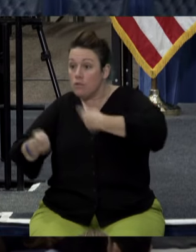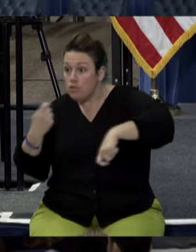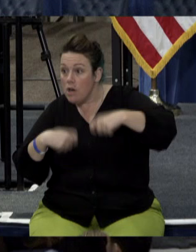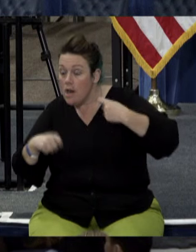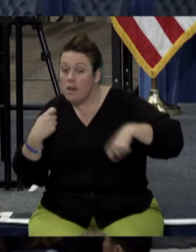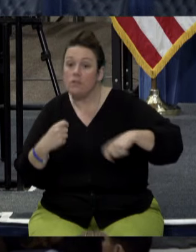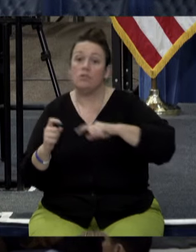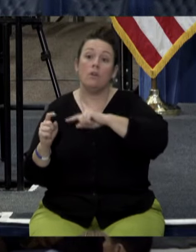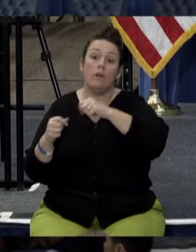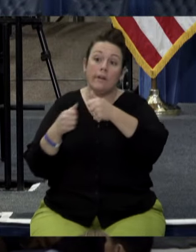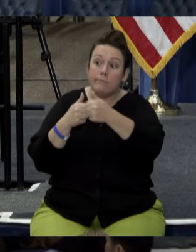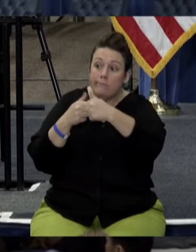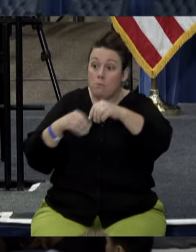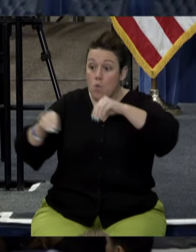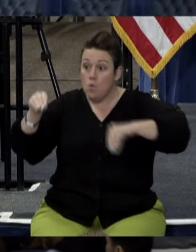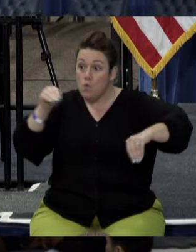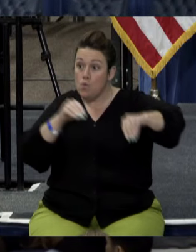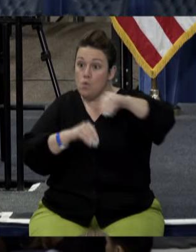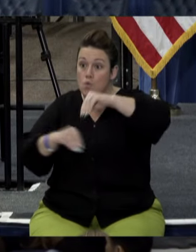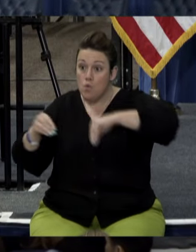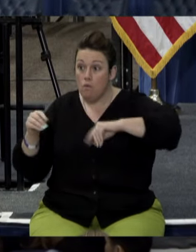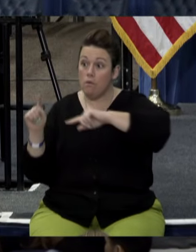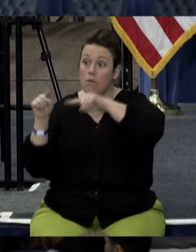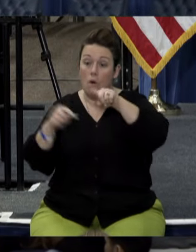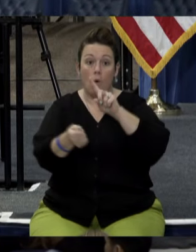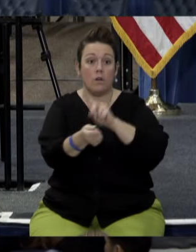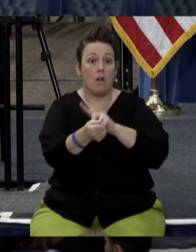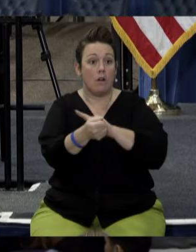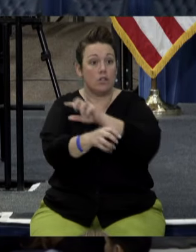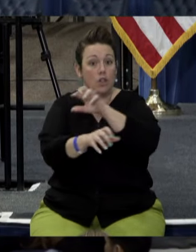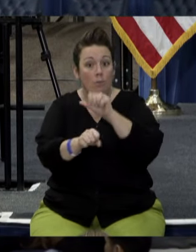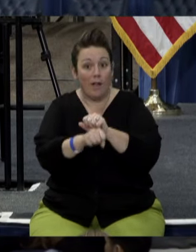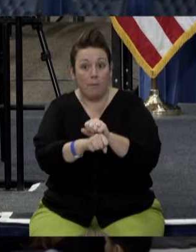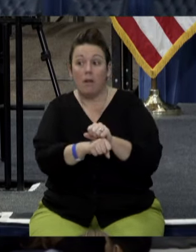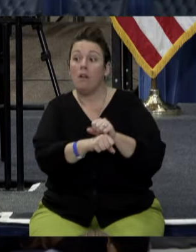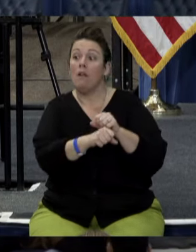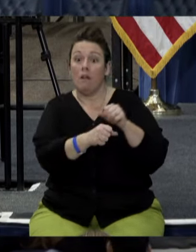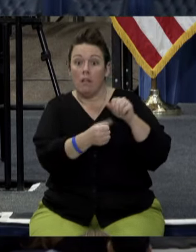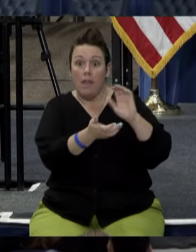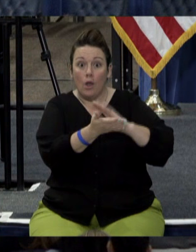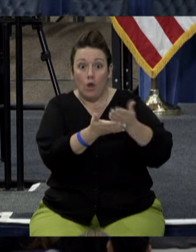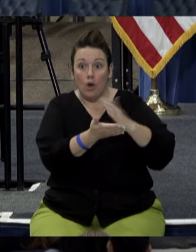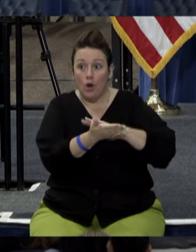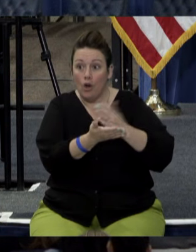appointments, that's pretty important. They're cooking. But you know that also goes beyond